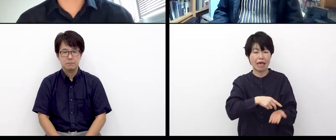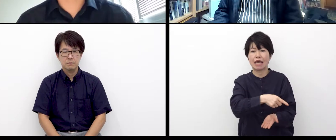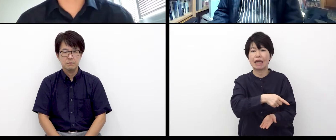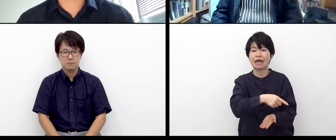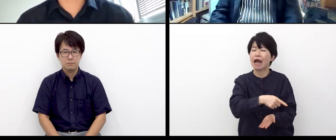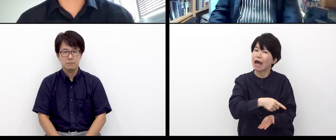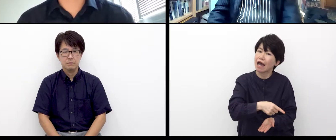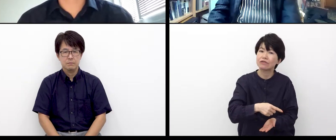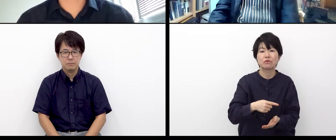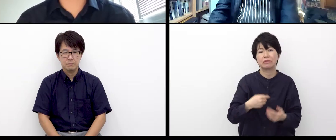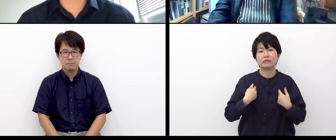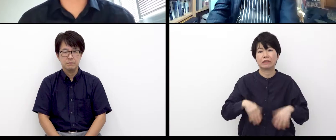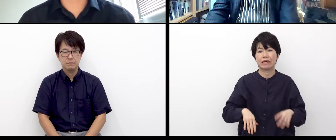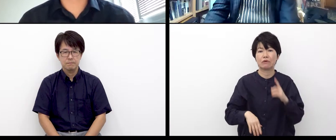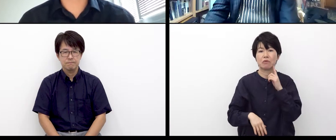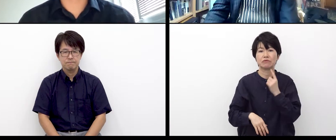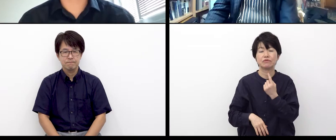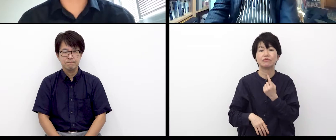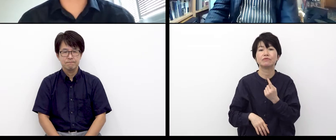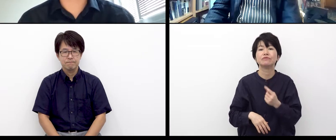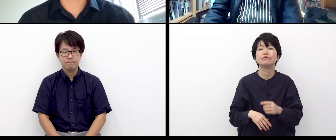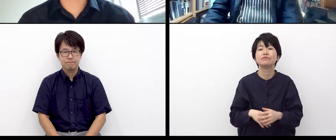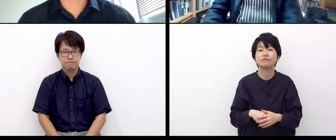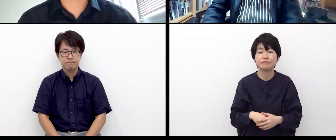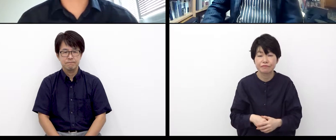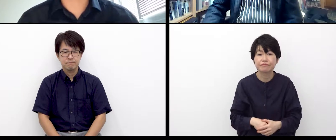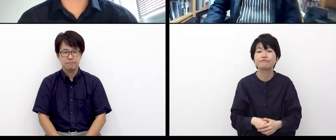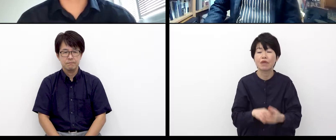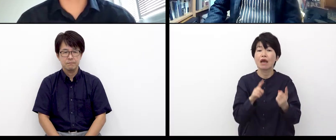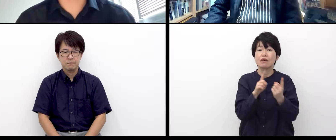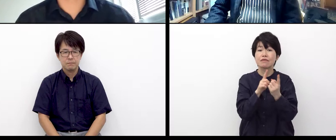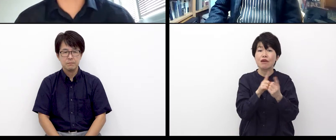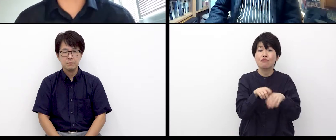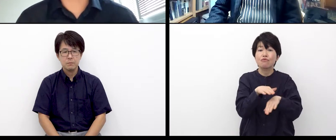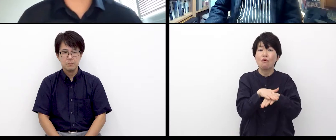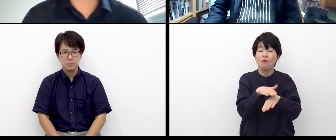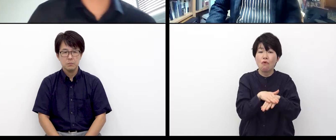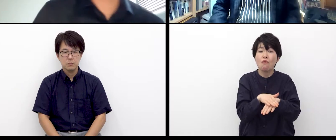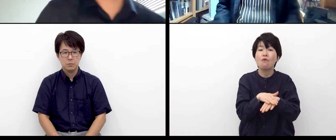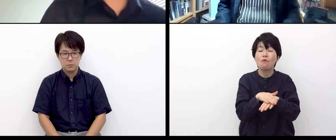As policies to handle this matter, each local government had